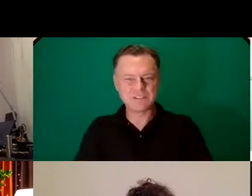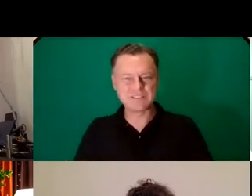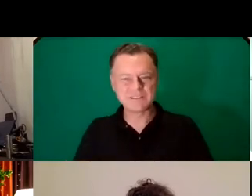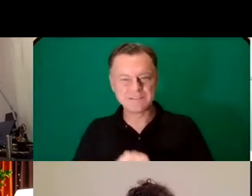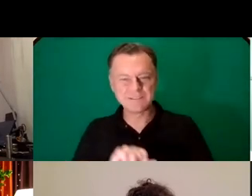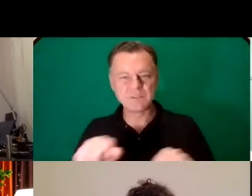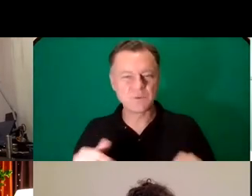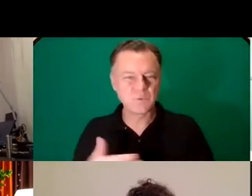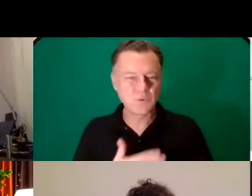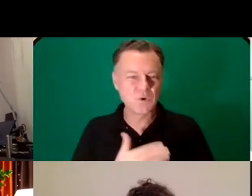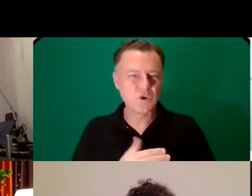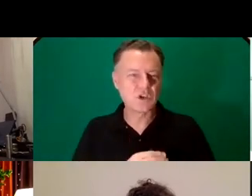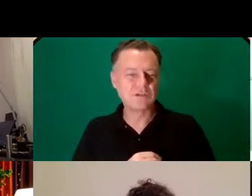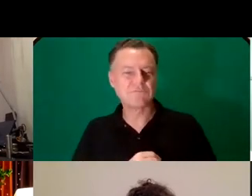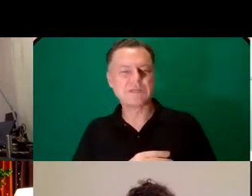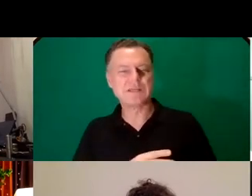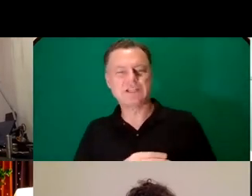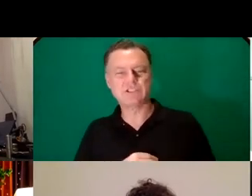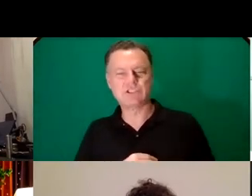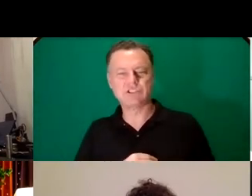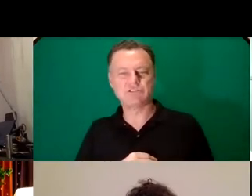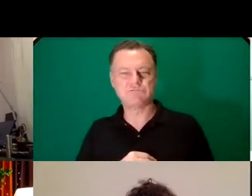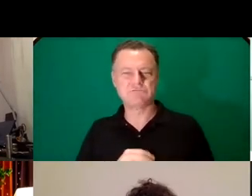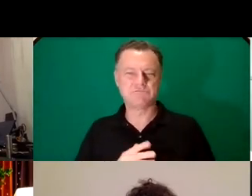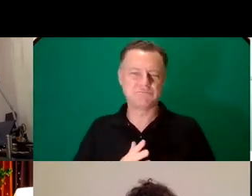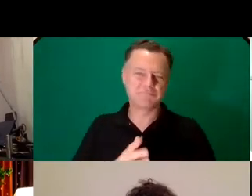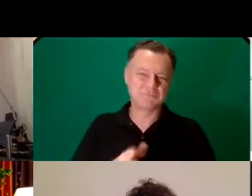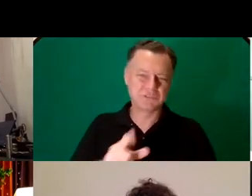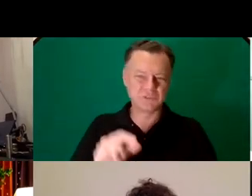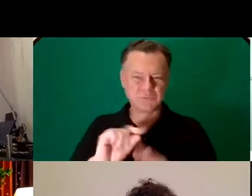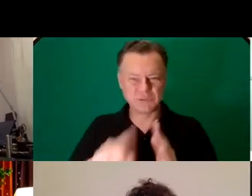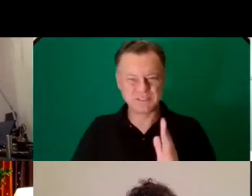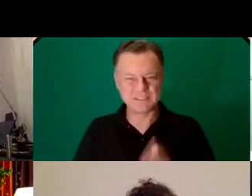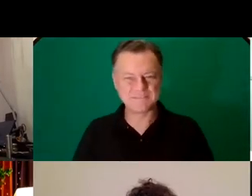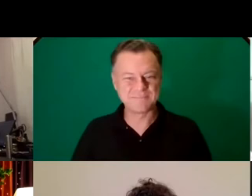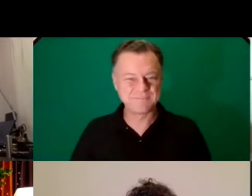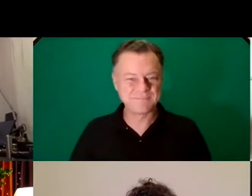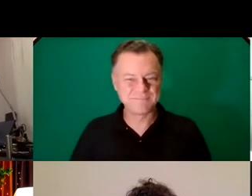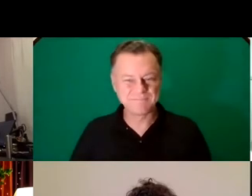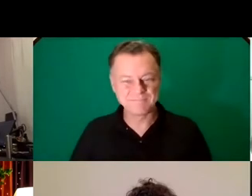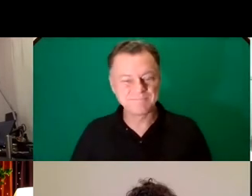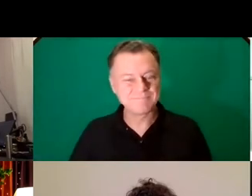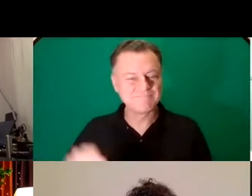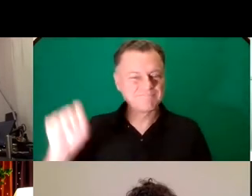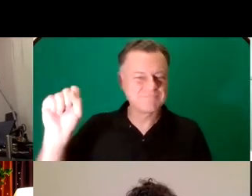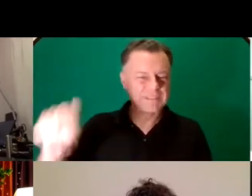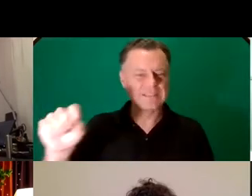and passion that you put into your daily projects, and yes absolutely, open up the floor